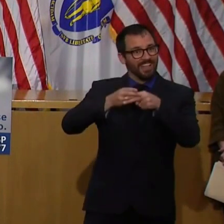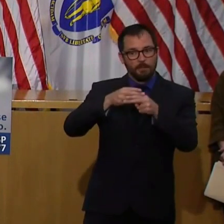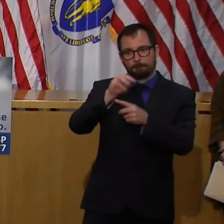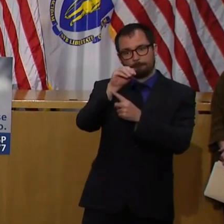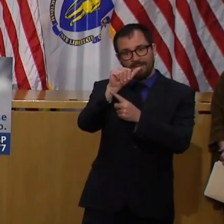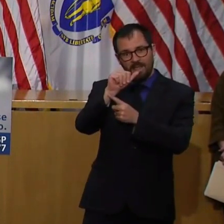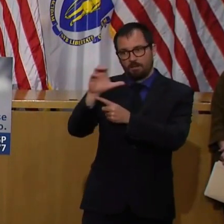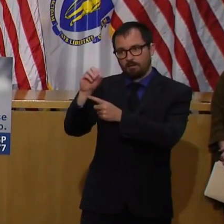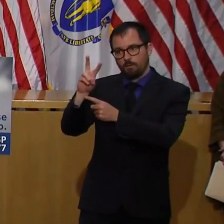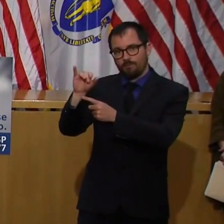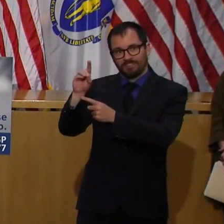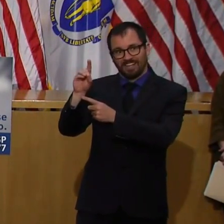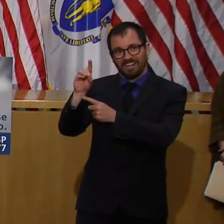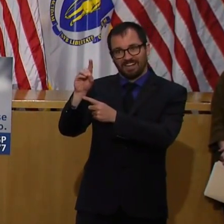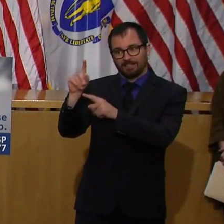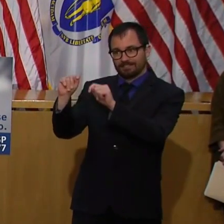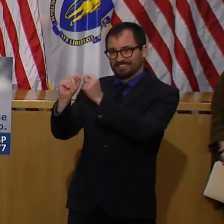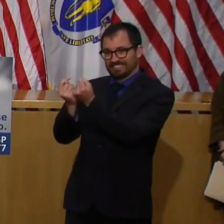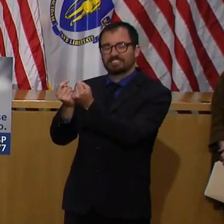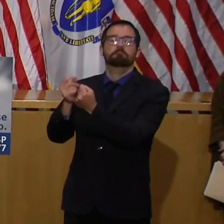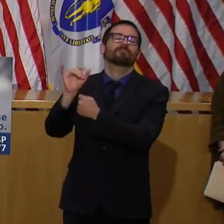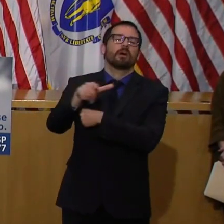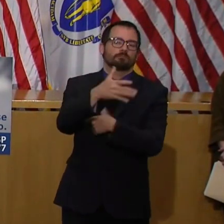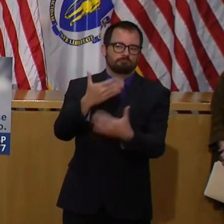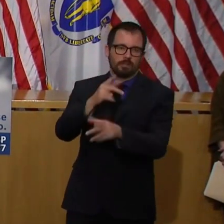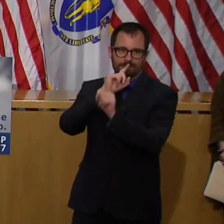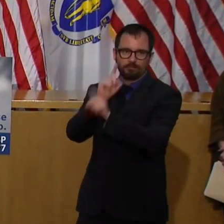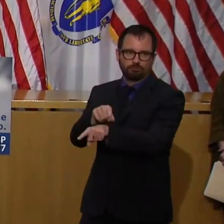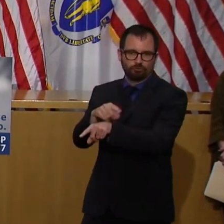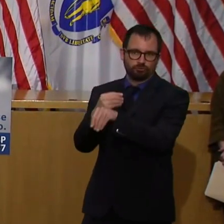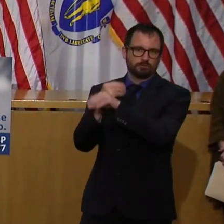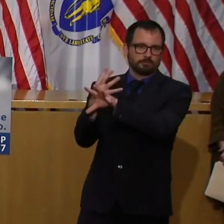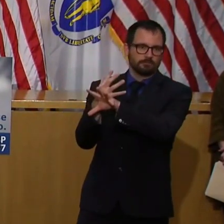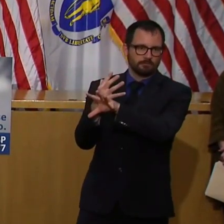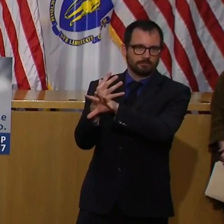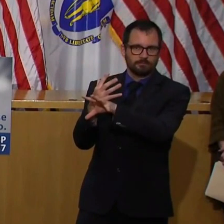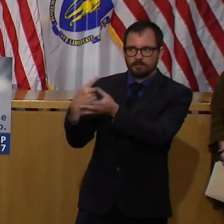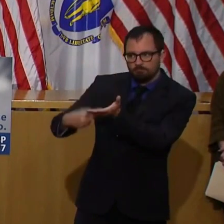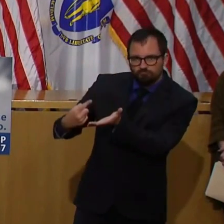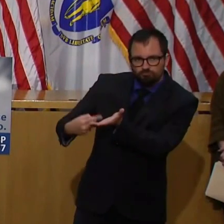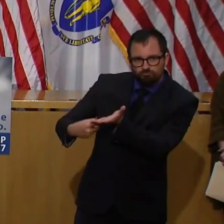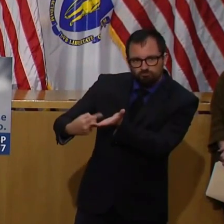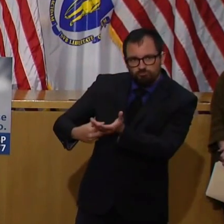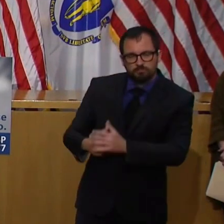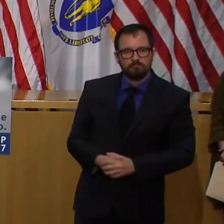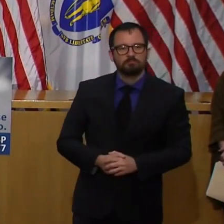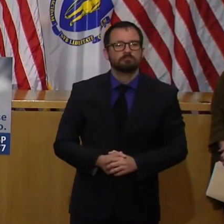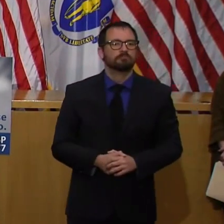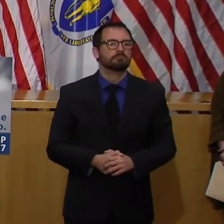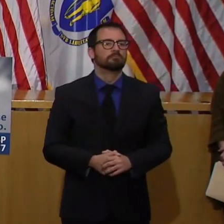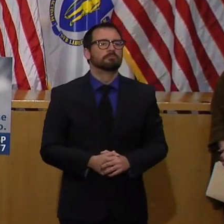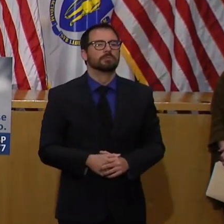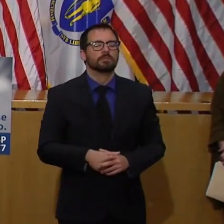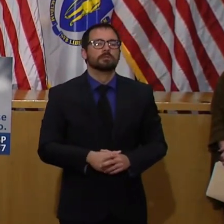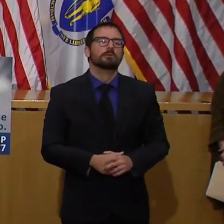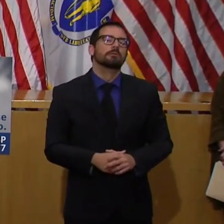IF YOU SEE MA COVID TEAM, PLEASE PICK UP THE PHONE. WE WILL CONTINUE TO DO ALL WE CAN AT THE STATE LEVEL TO PUSH BACK AGAINST THE INSIDIOUS